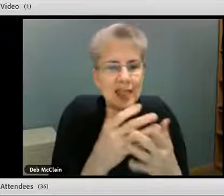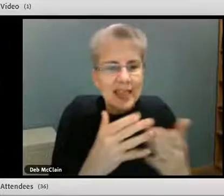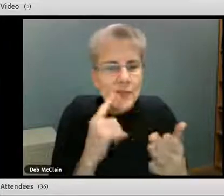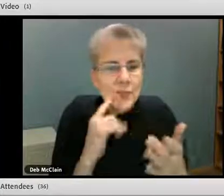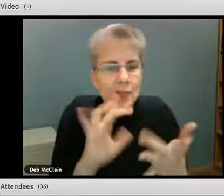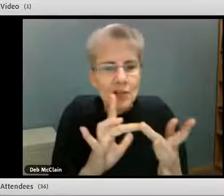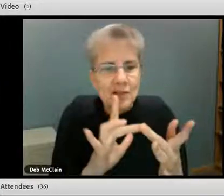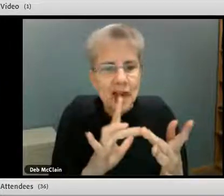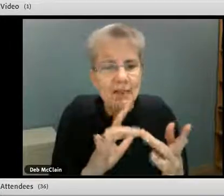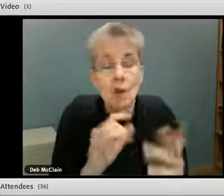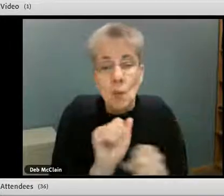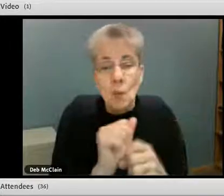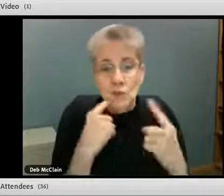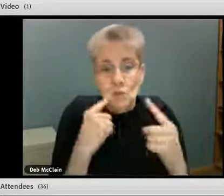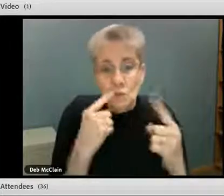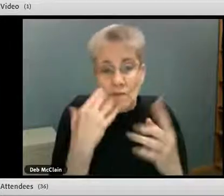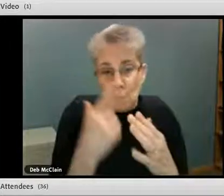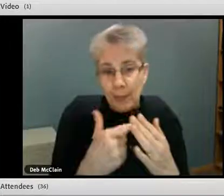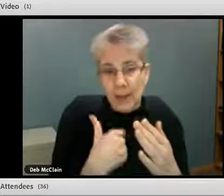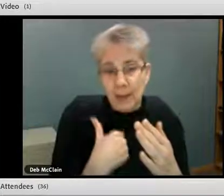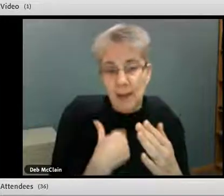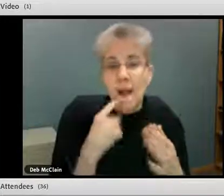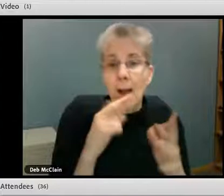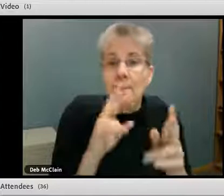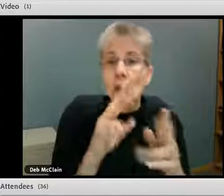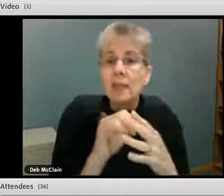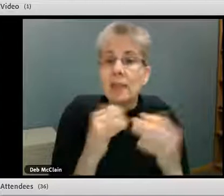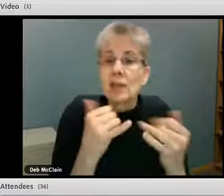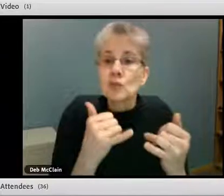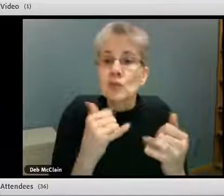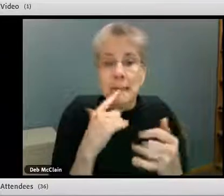So, this always works. I am hoping today can be fairly interactive.